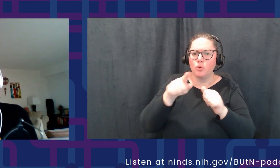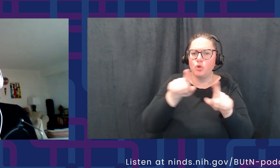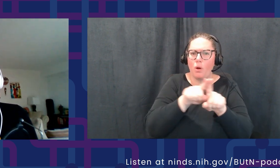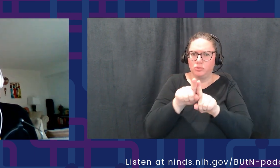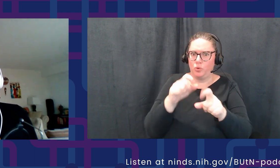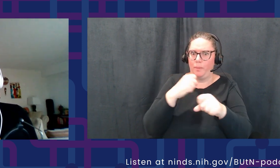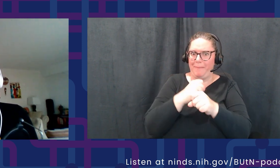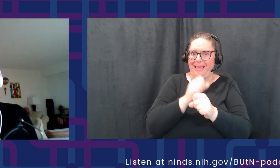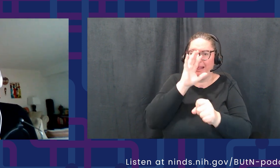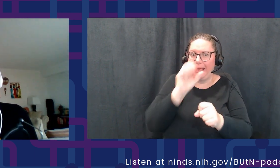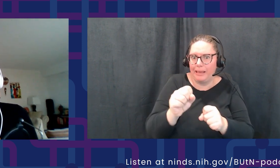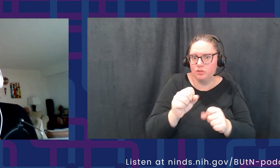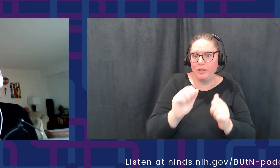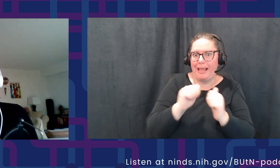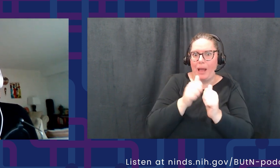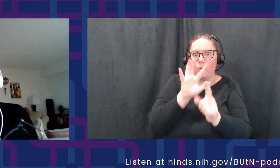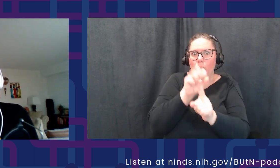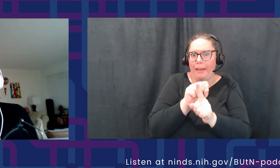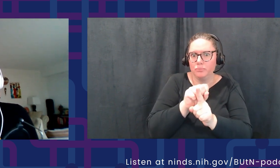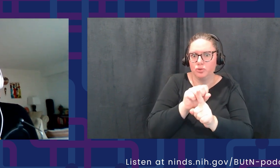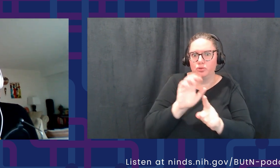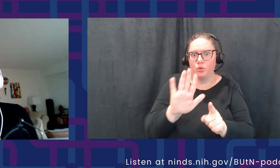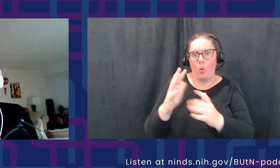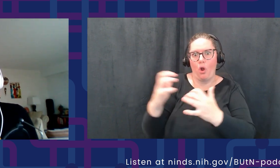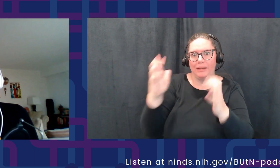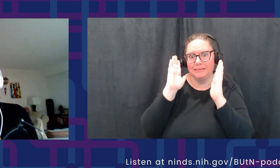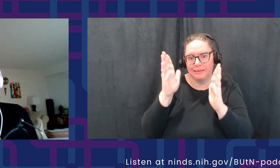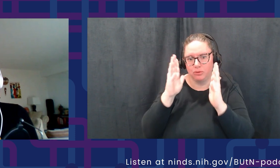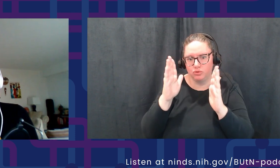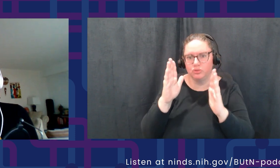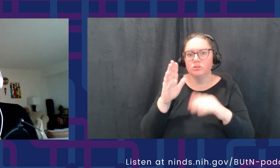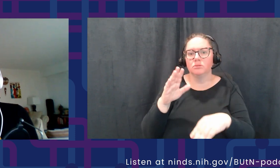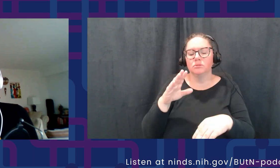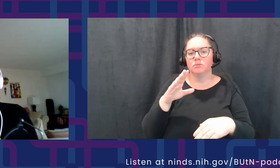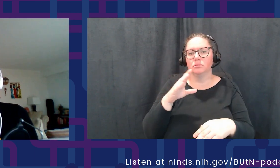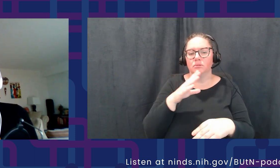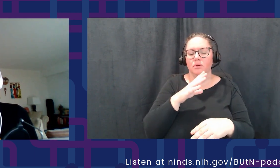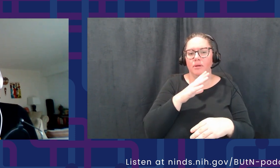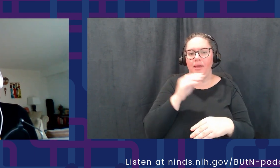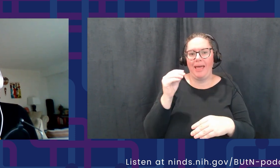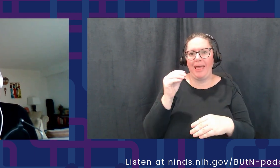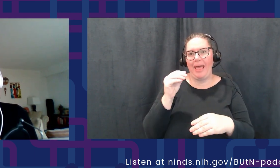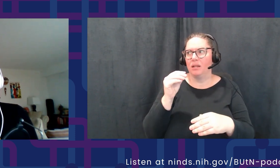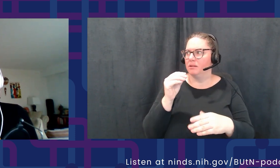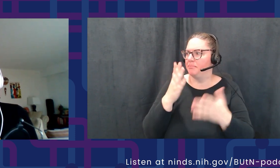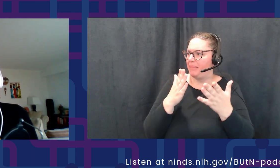How do you capture your audience and perhaps even make assumptions of how you